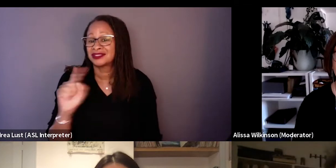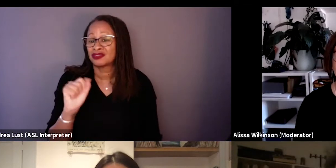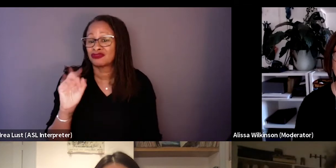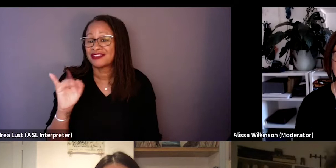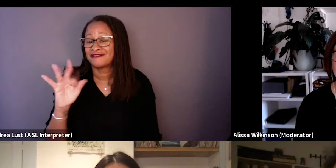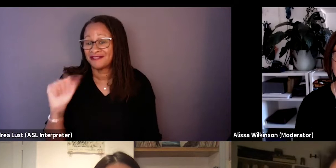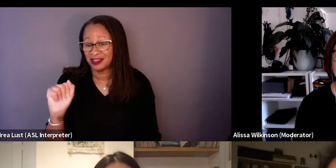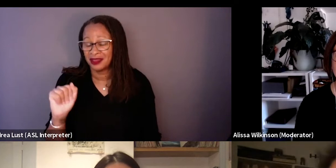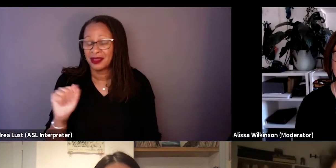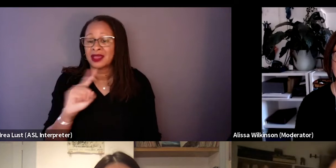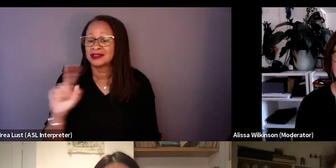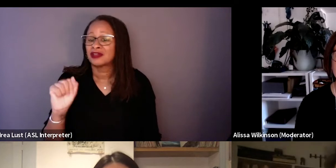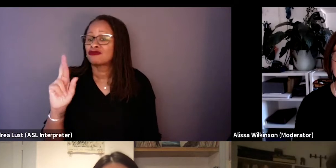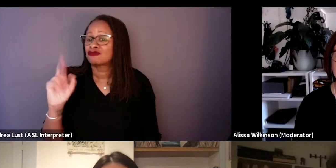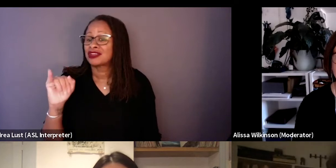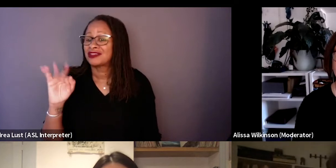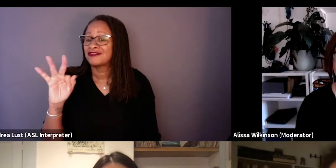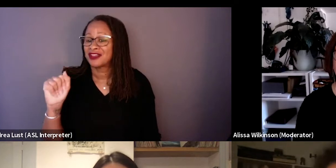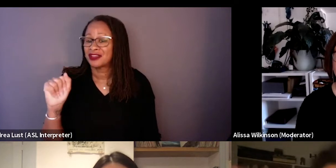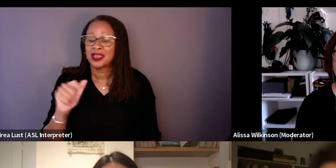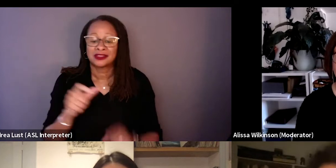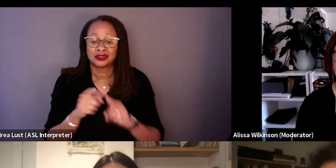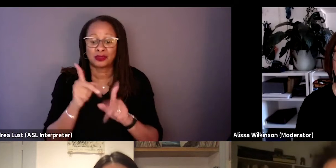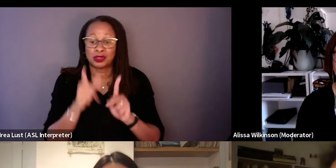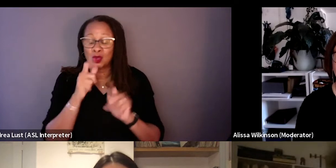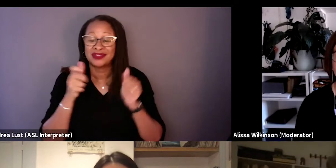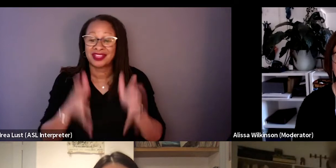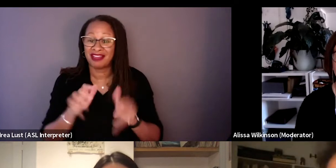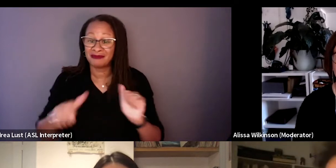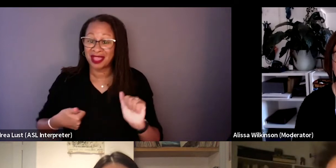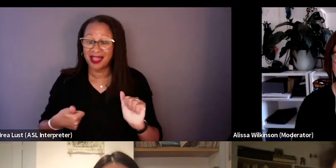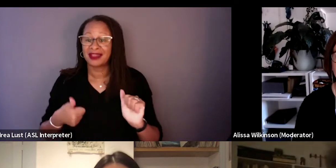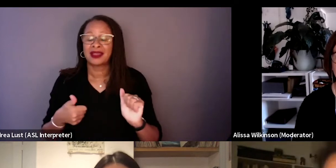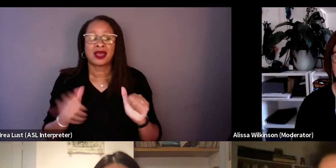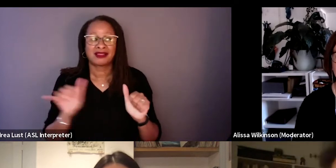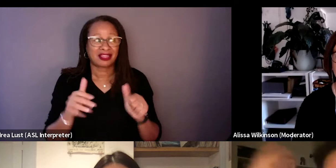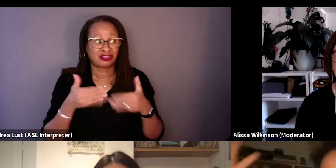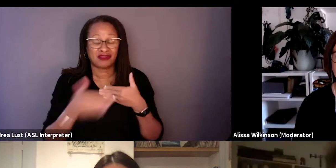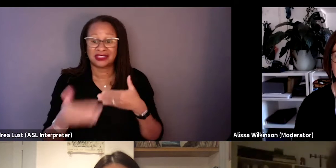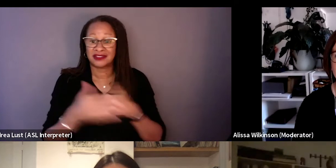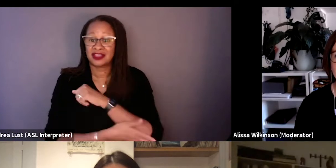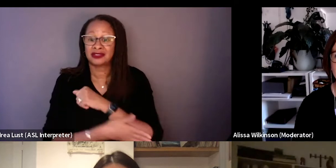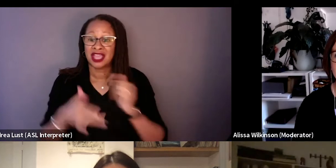is the, left behind, like the rest of the country, feeling betrayed by Zarifa, the international community,